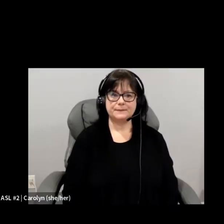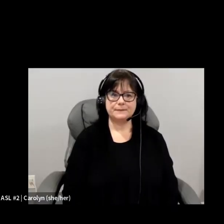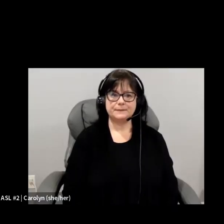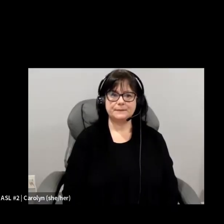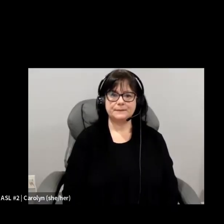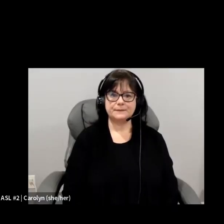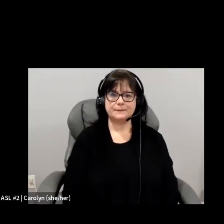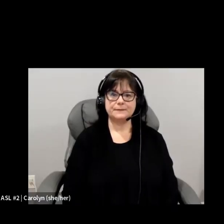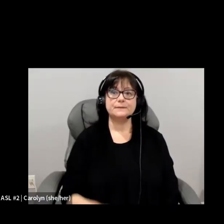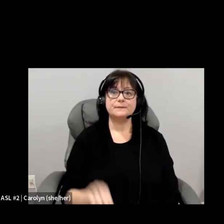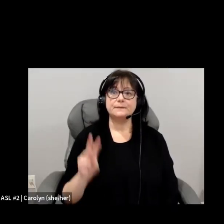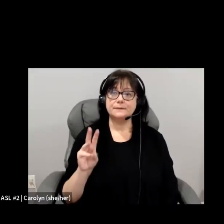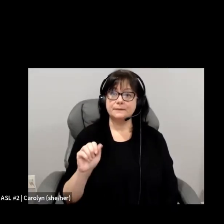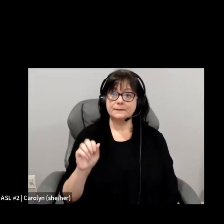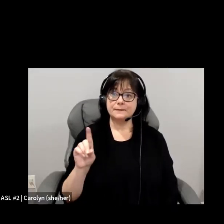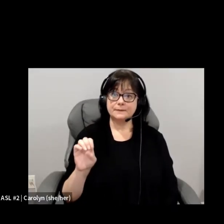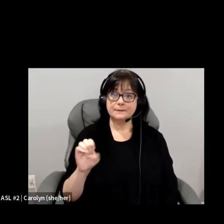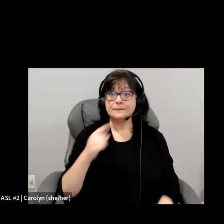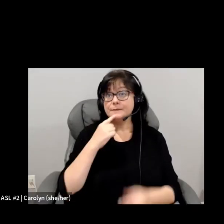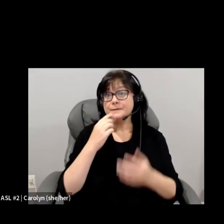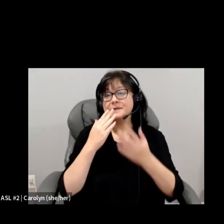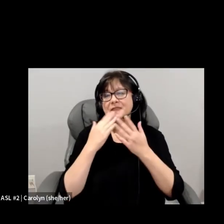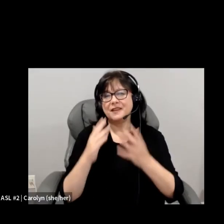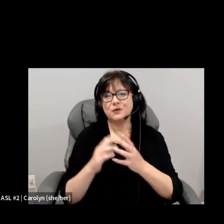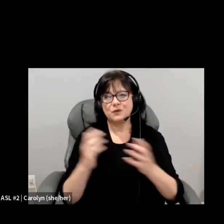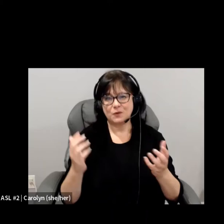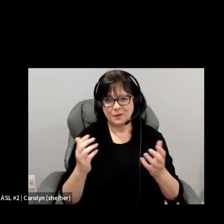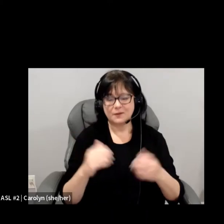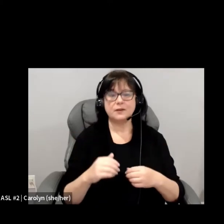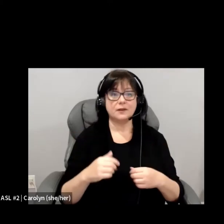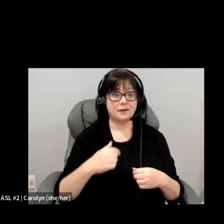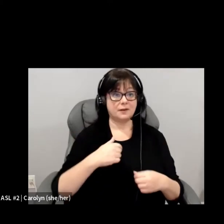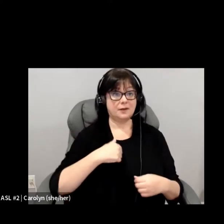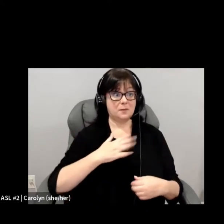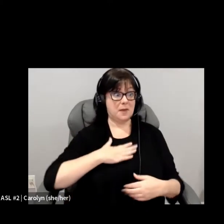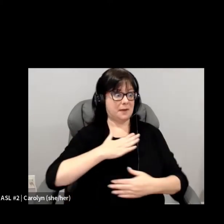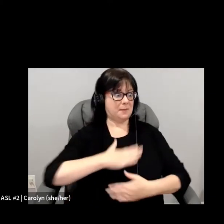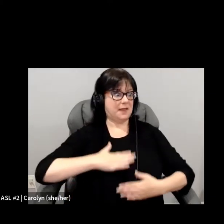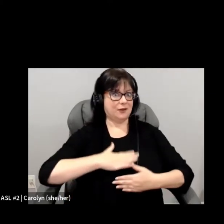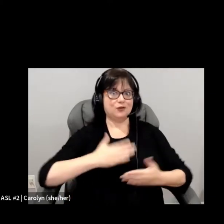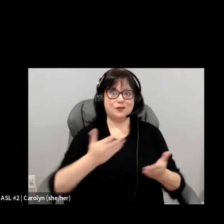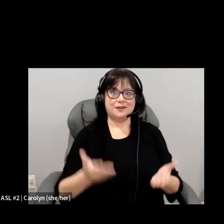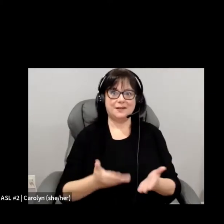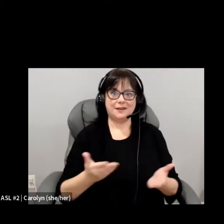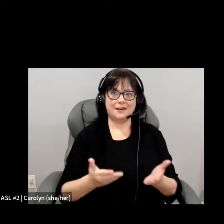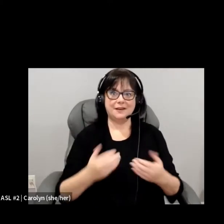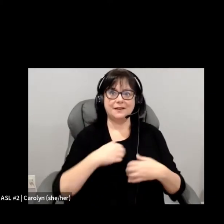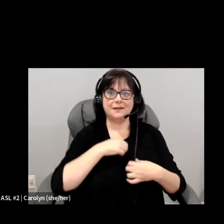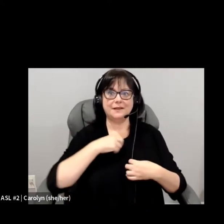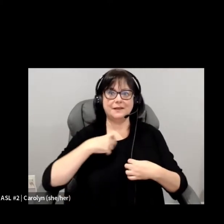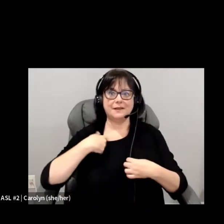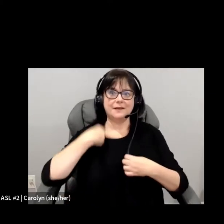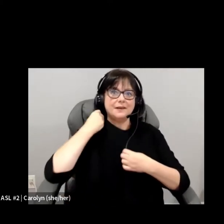IT'S MY PLEASURE TO BE HERE TONIGHT. I WAS WORRIED I WASN'T GOING TO MAKE IT. I STARTED A LENGTHY HUMAN RIGHTS HEARING.